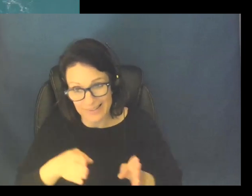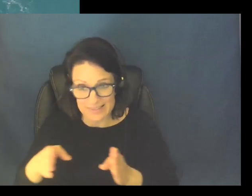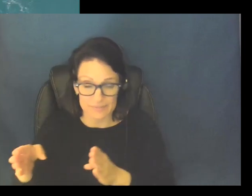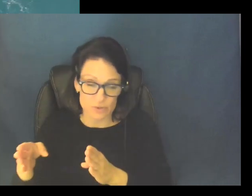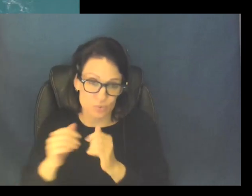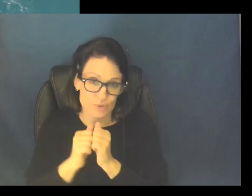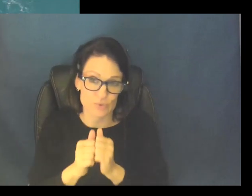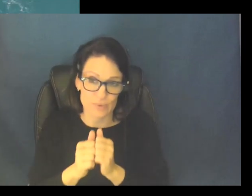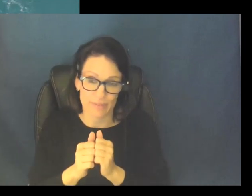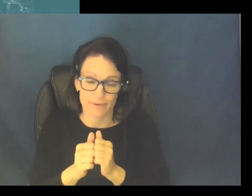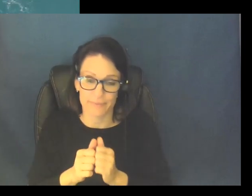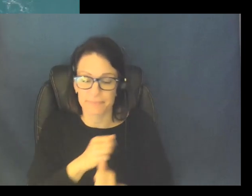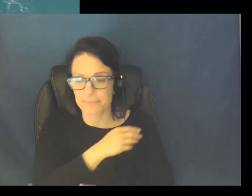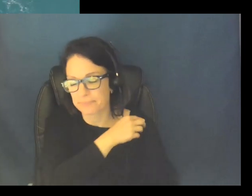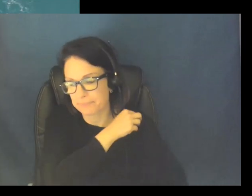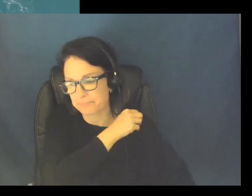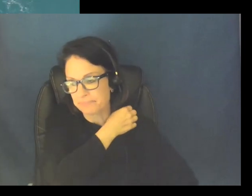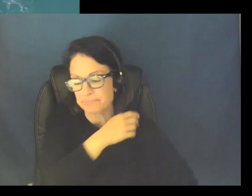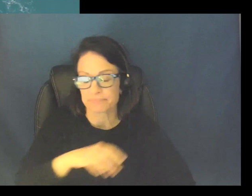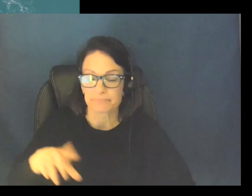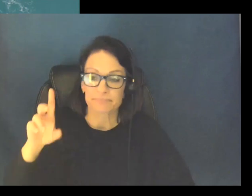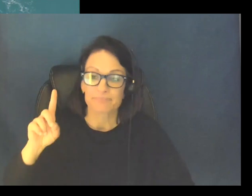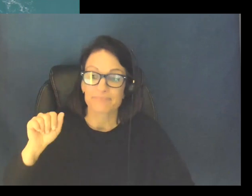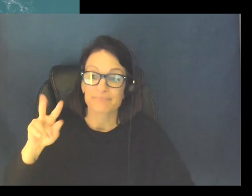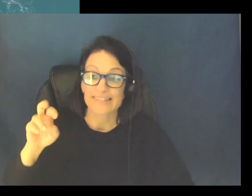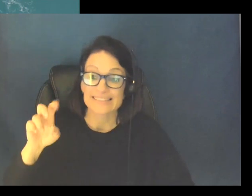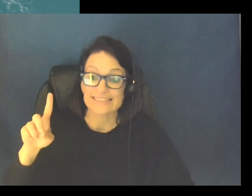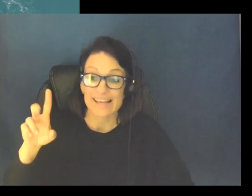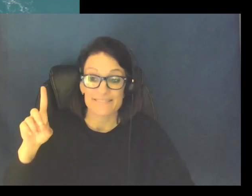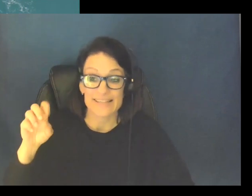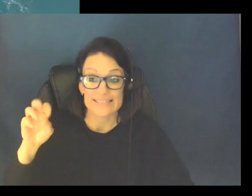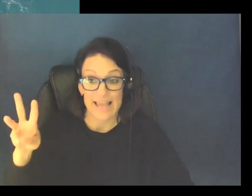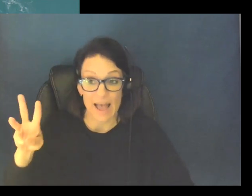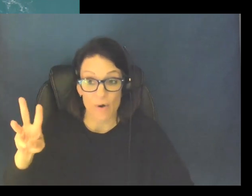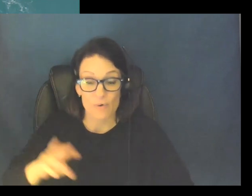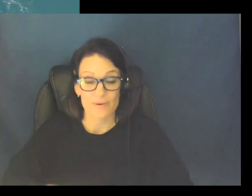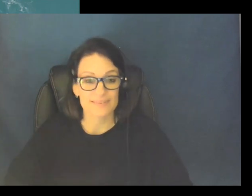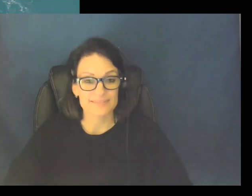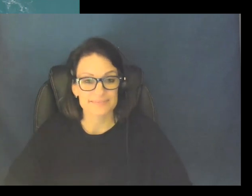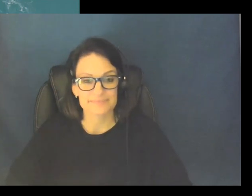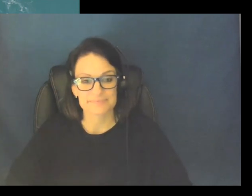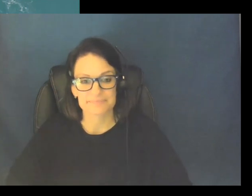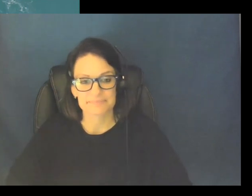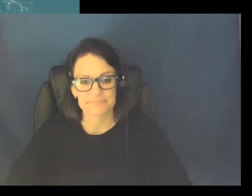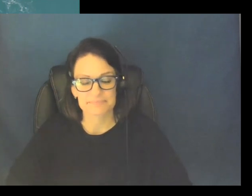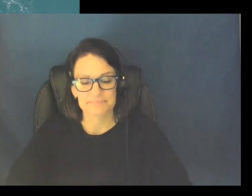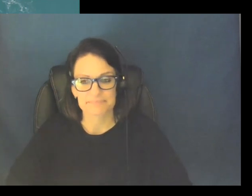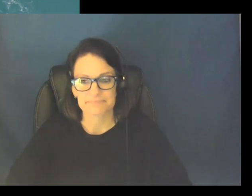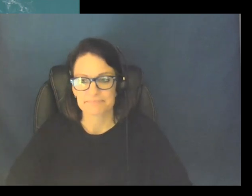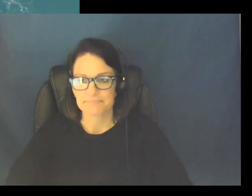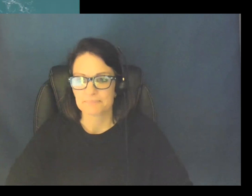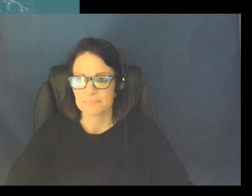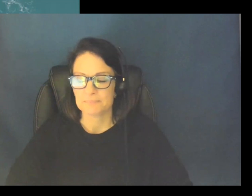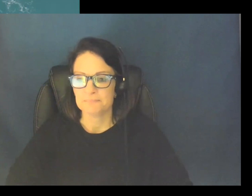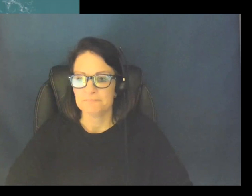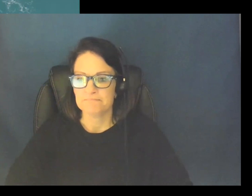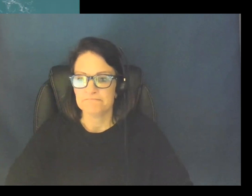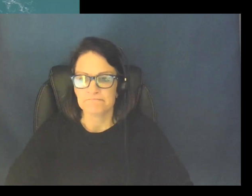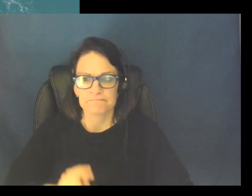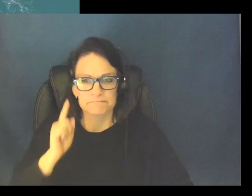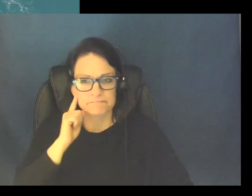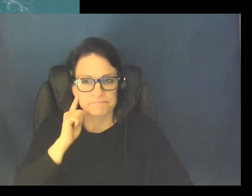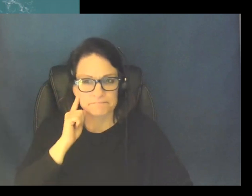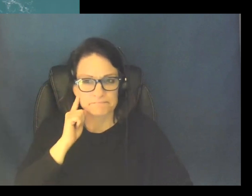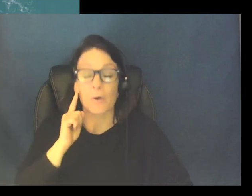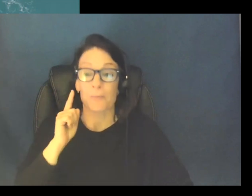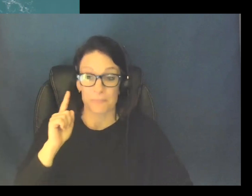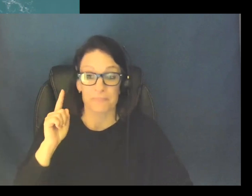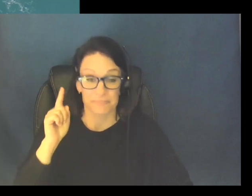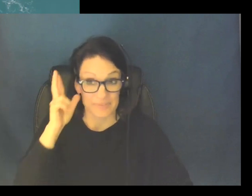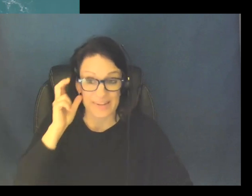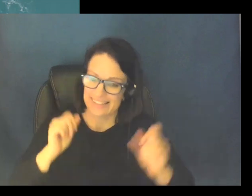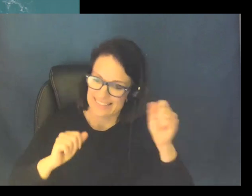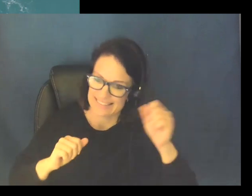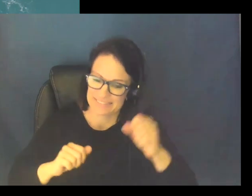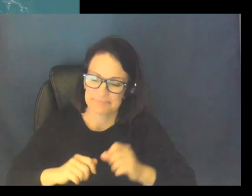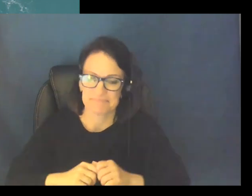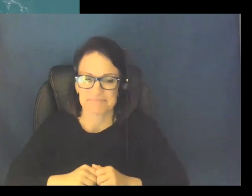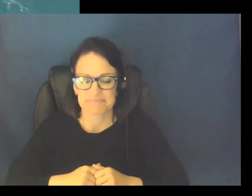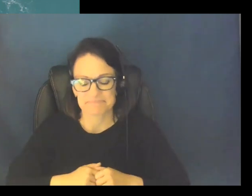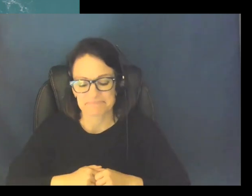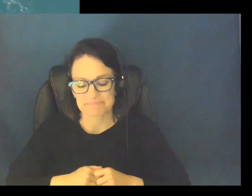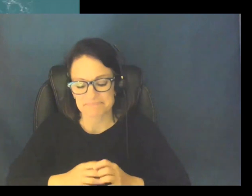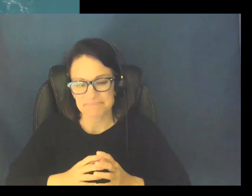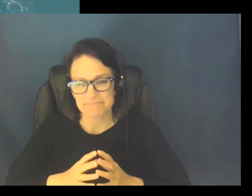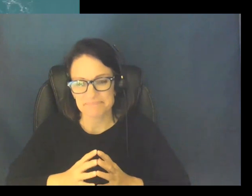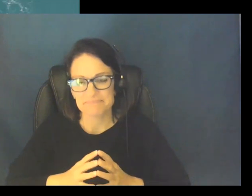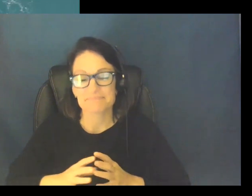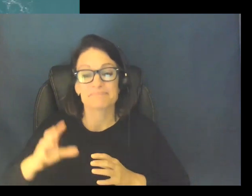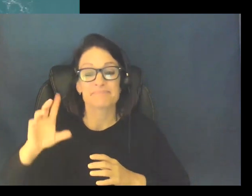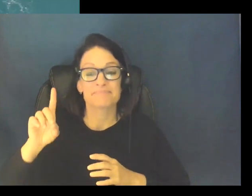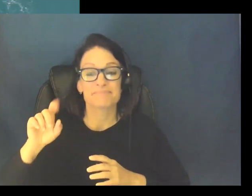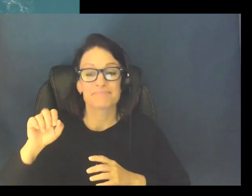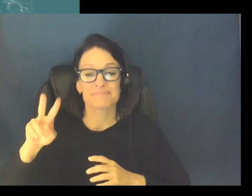Second, I think it is also important to work towards bio abundance metrics. As a previous speaker noted, uhm, for example, horseshoe crabs are a keystone species. And although they are not extremely uncommon, they are -- their shrinking numbers are affecting other populations that are uncommon, and beyond that having a, uhm, focus on bio abundance that is wild animals and large abundance will support countless other relations within the ecosystem.